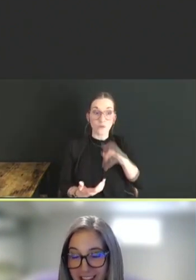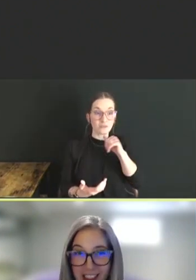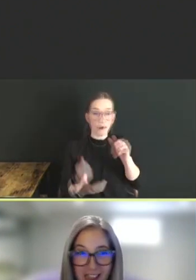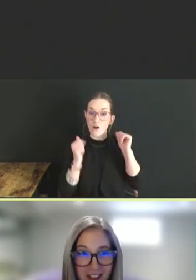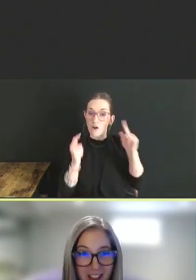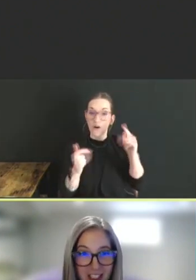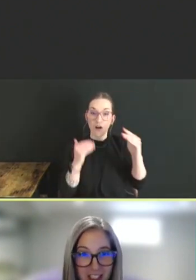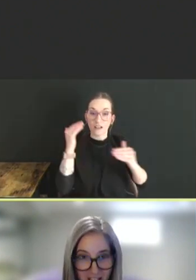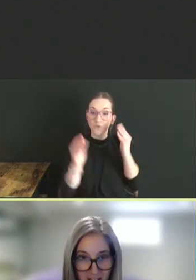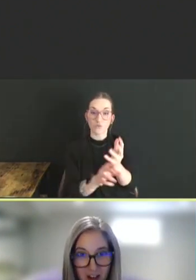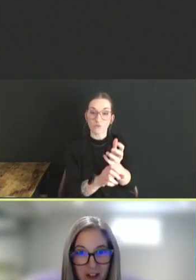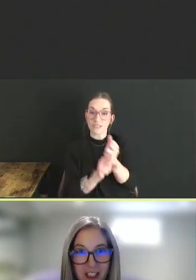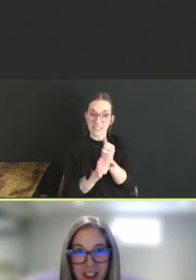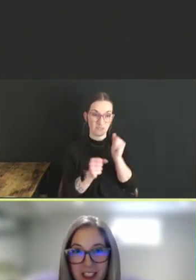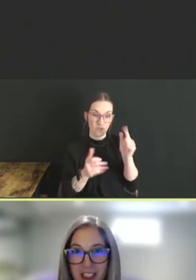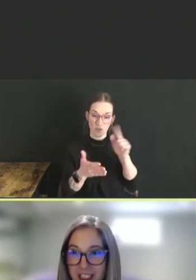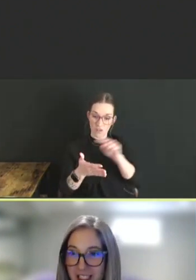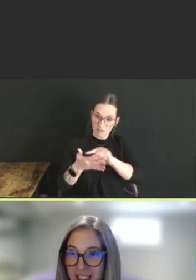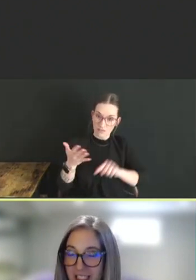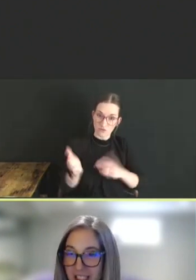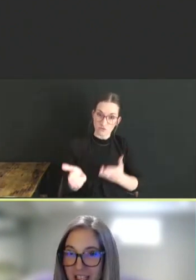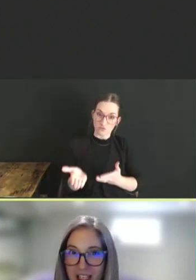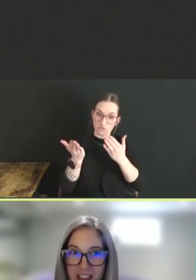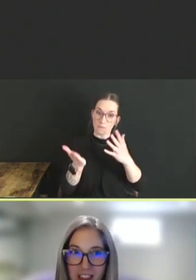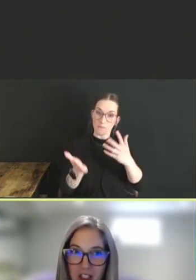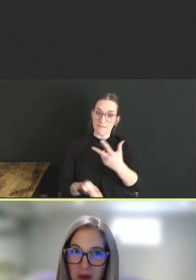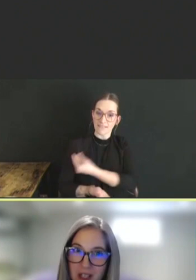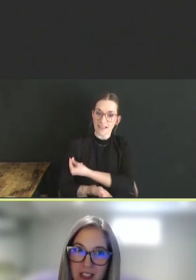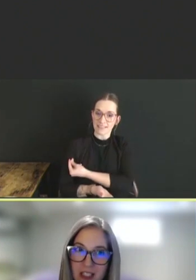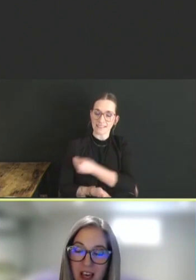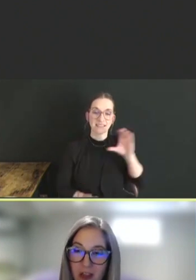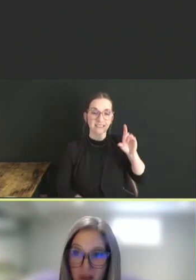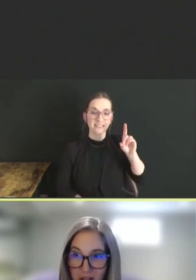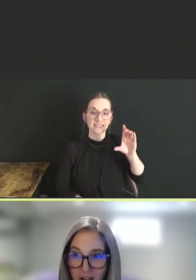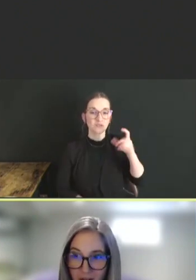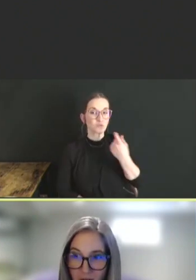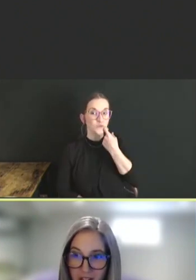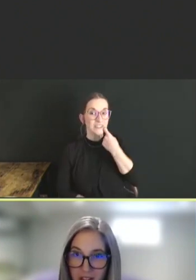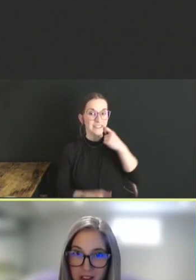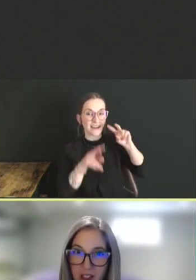And even just recently, CDC did an analysis showing us that three out of four adults are